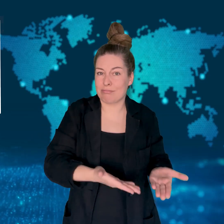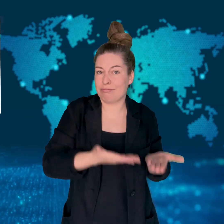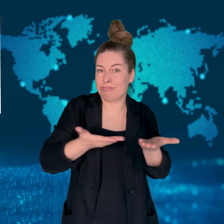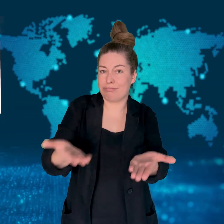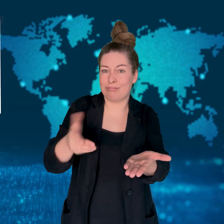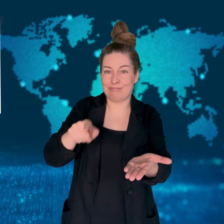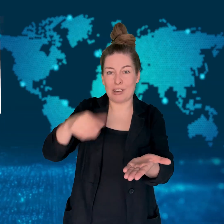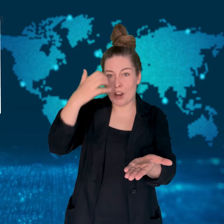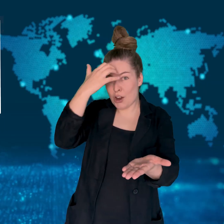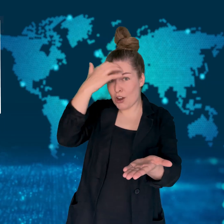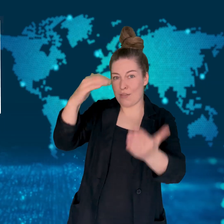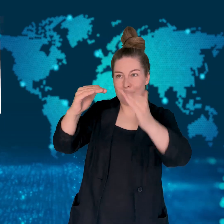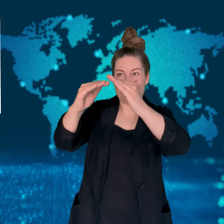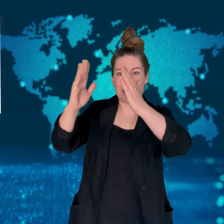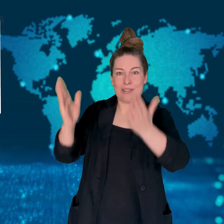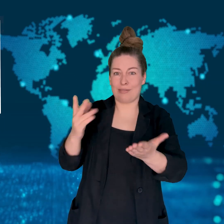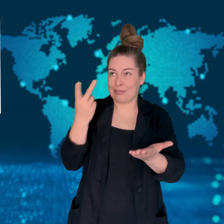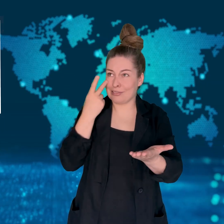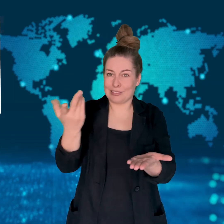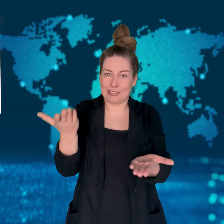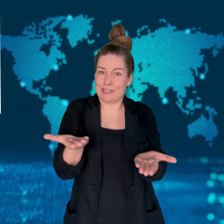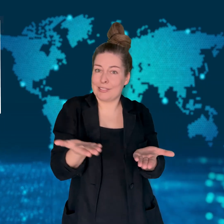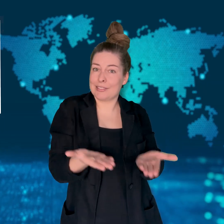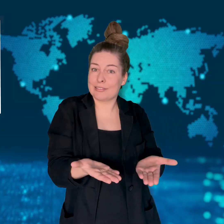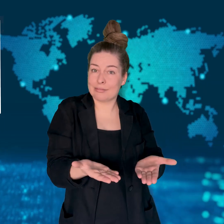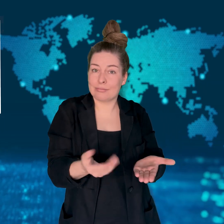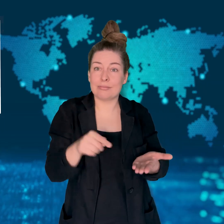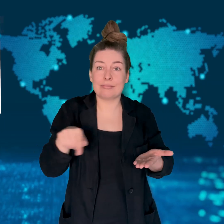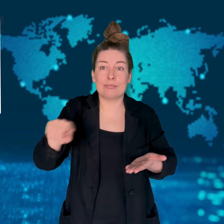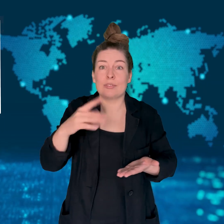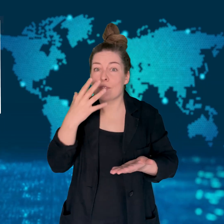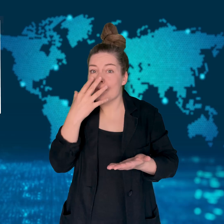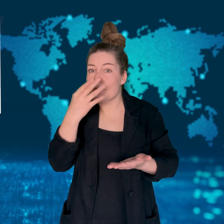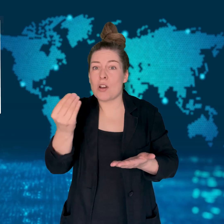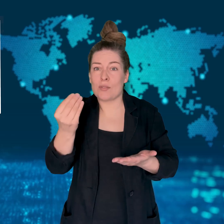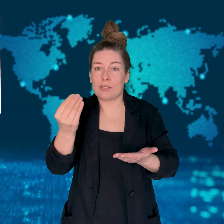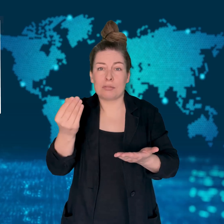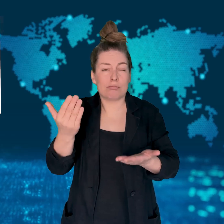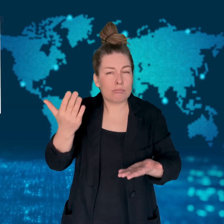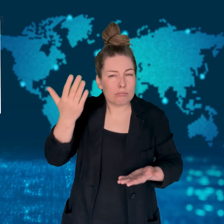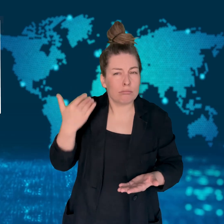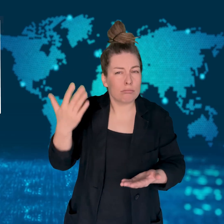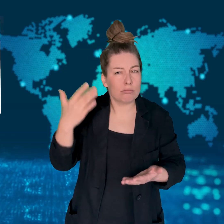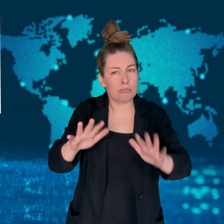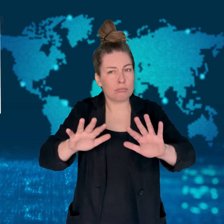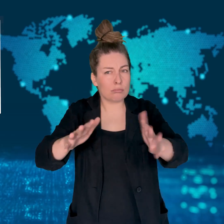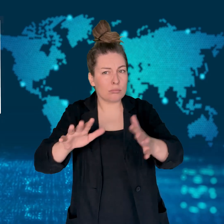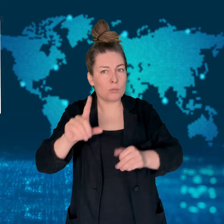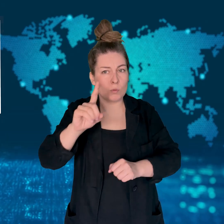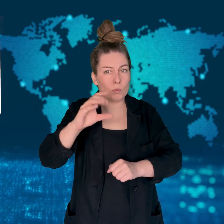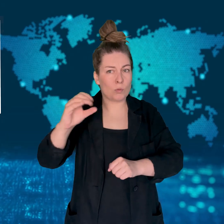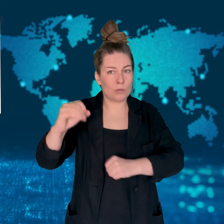before placing the dead animals in front of the building.